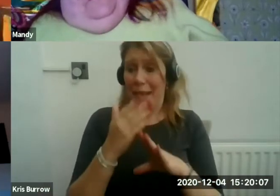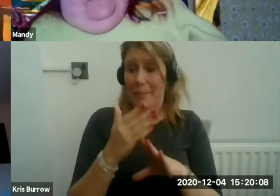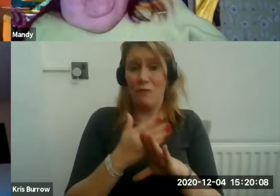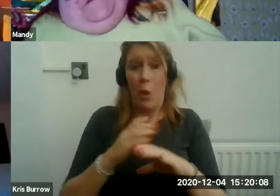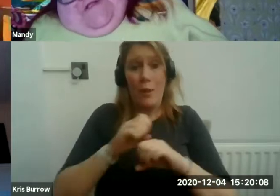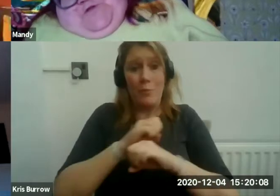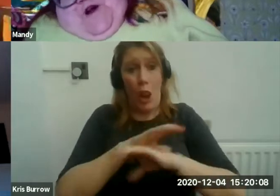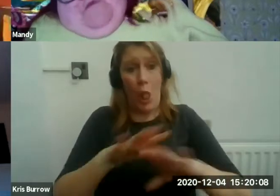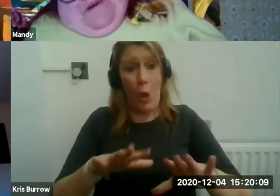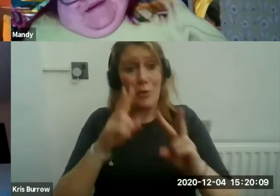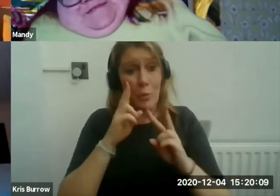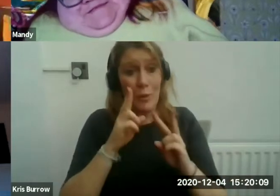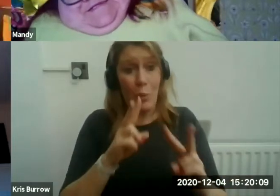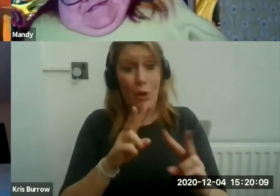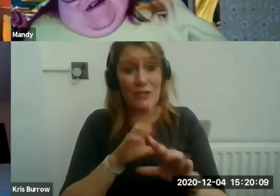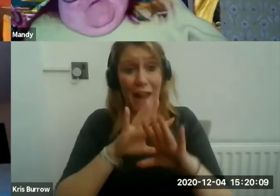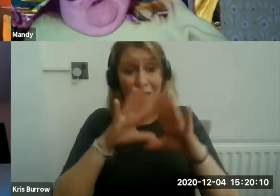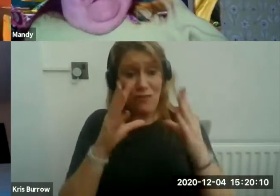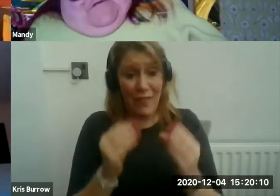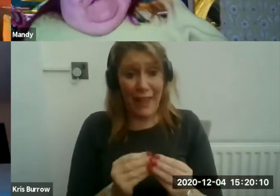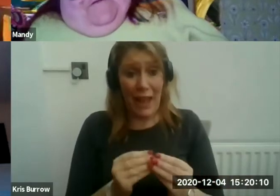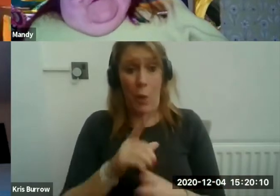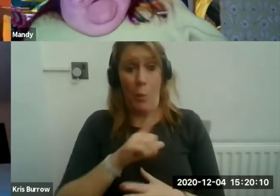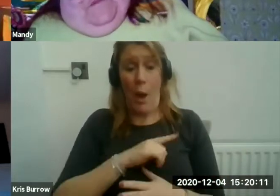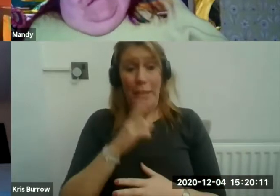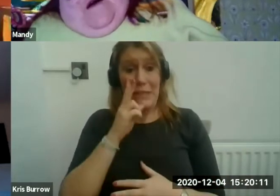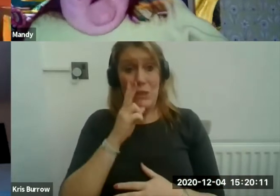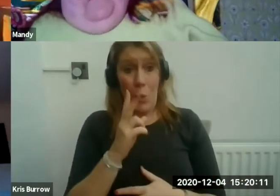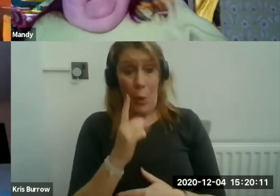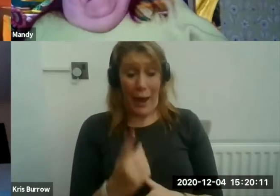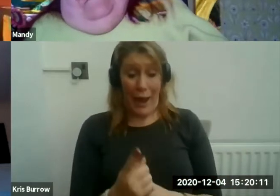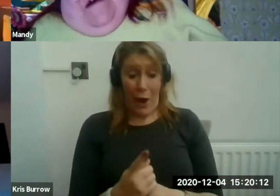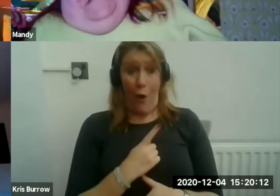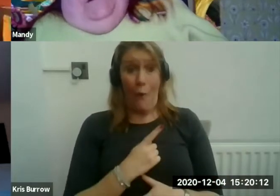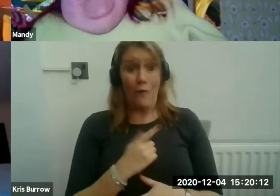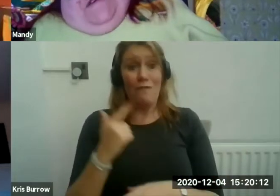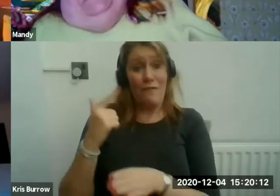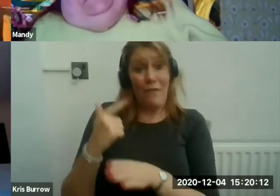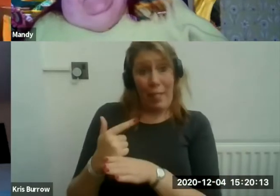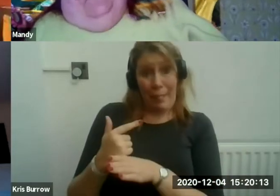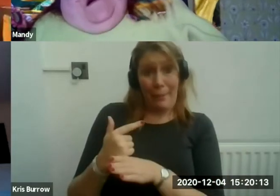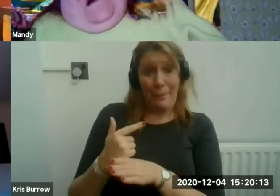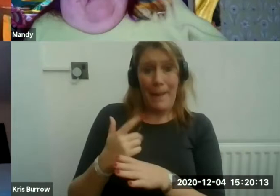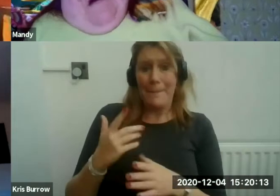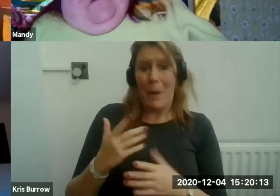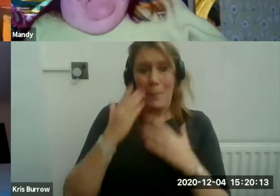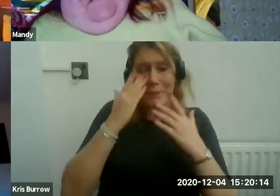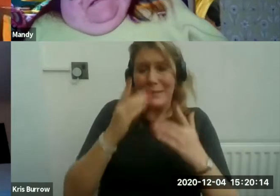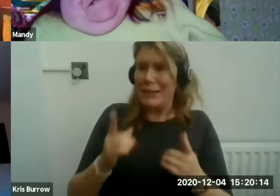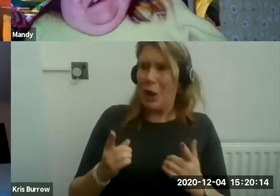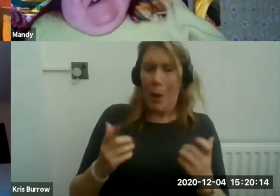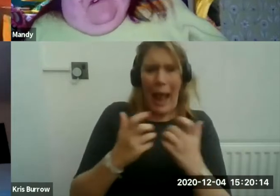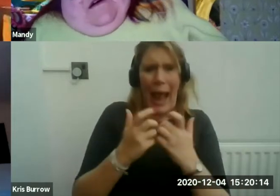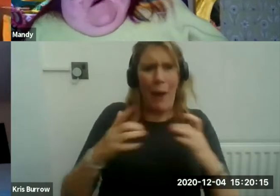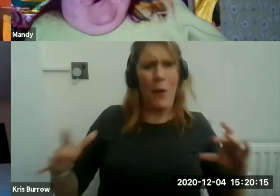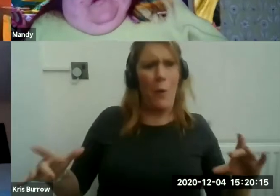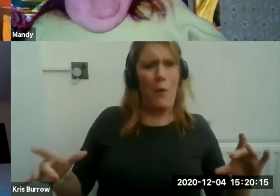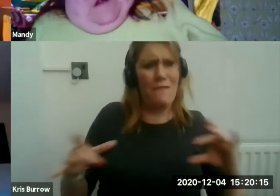still have no sense of how it fitted together. Although we knew it would be